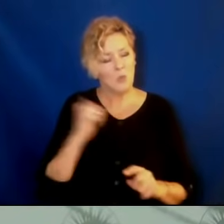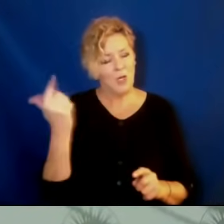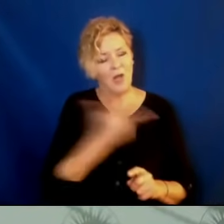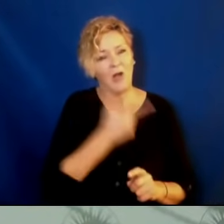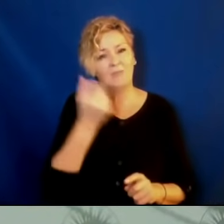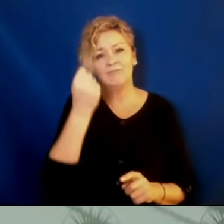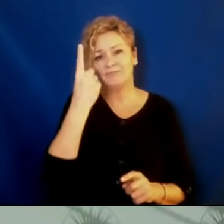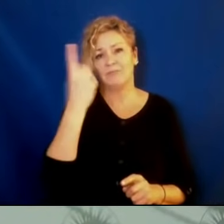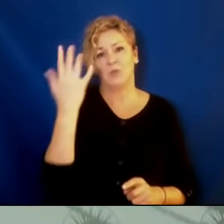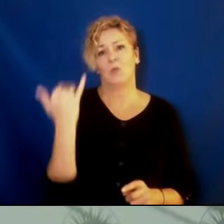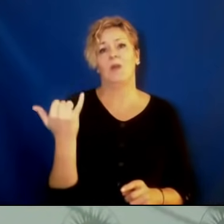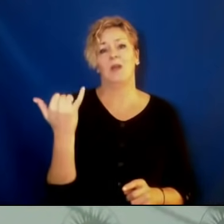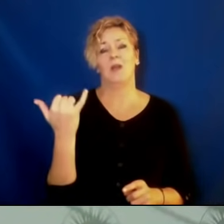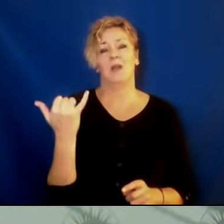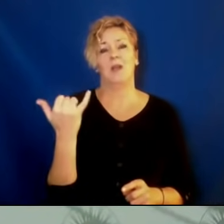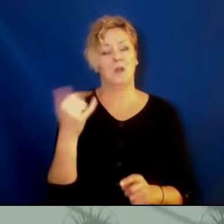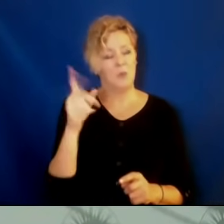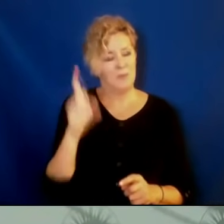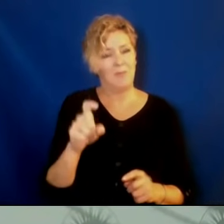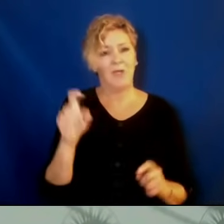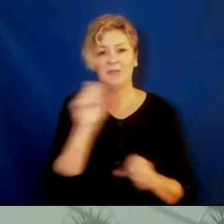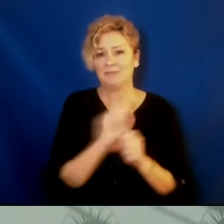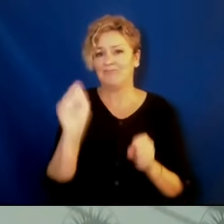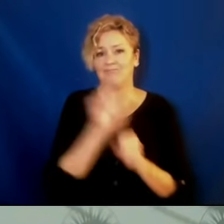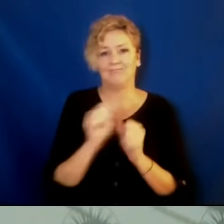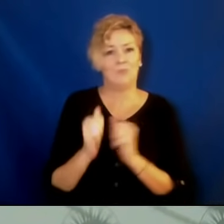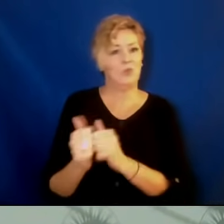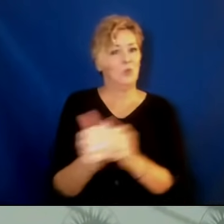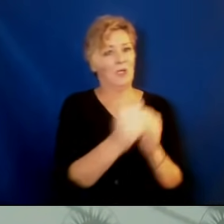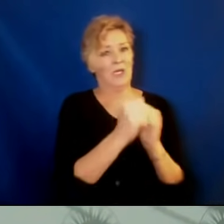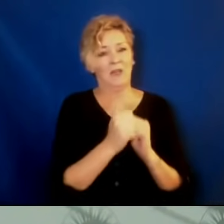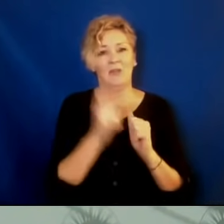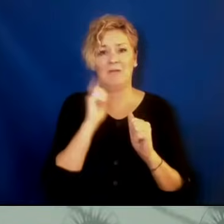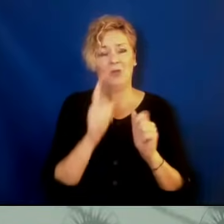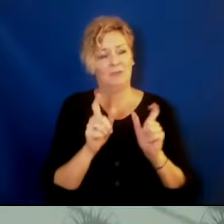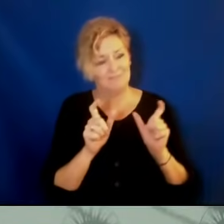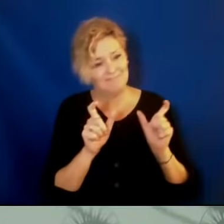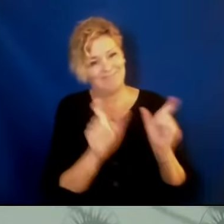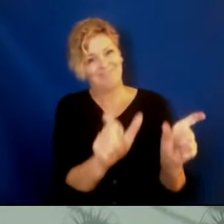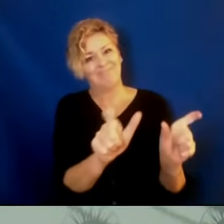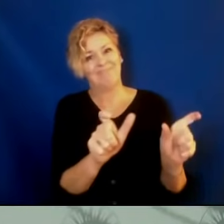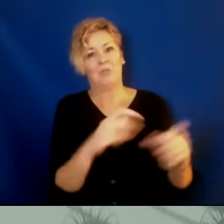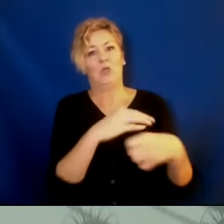at celebrations of life and at weddings. That are desired to be together, our desire to